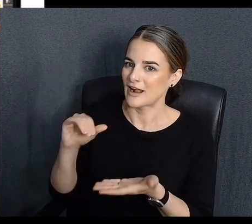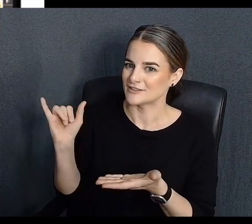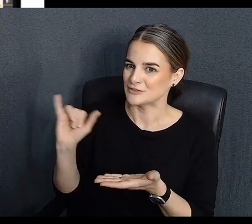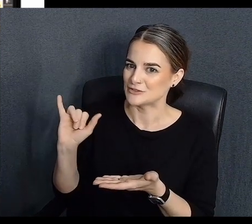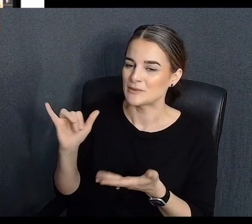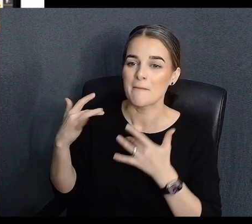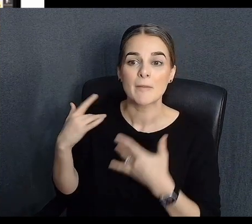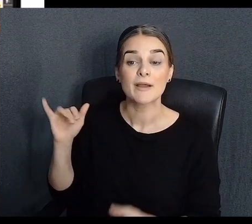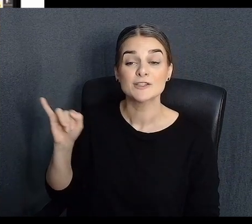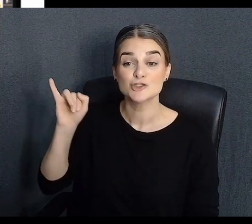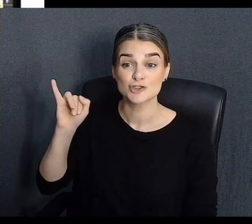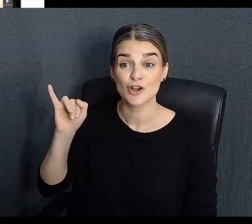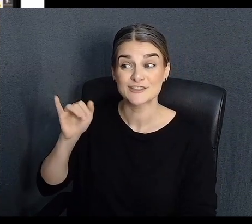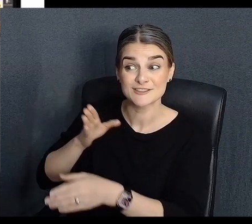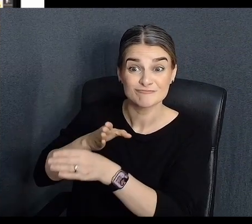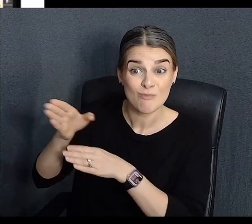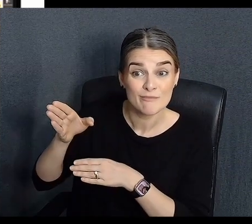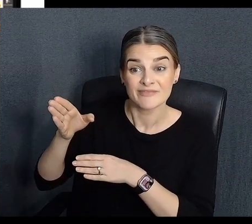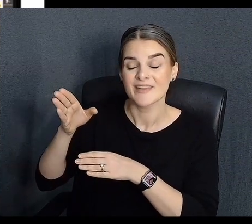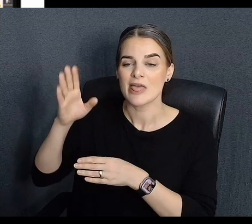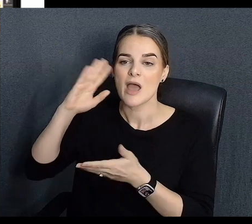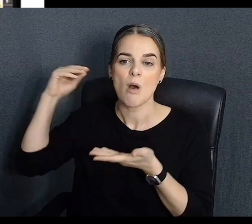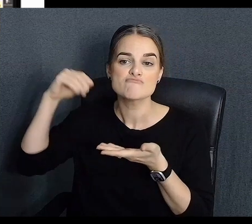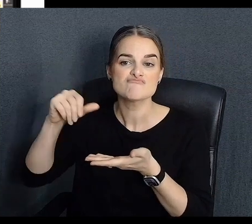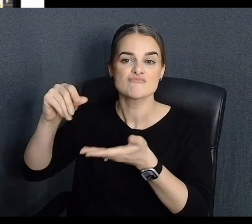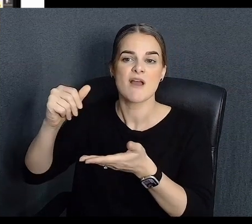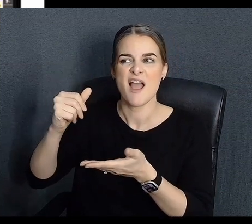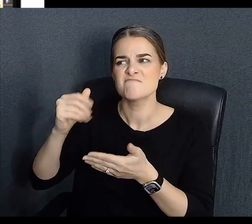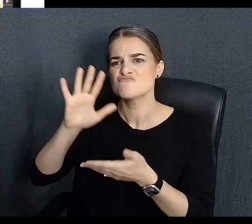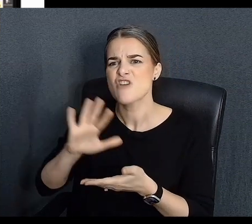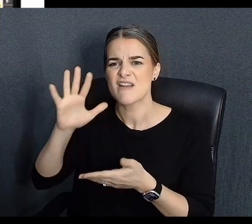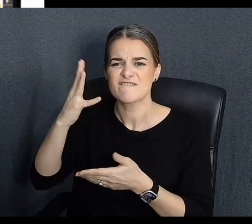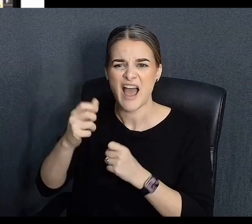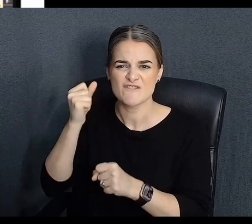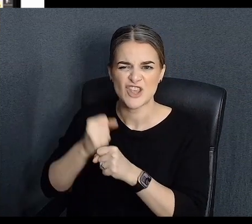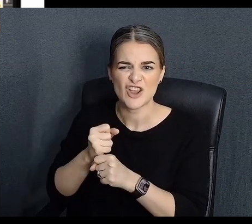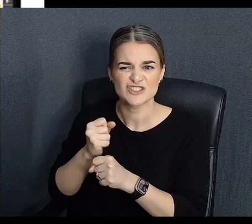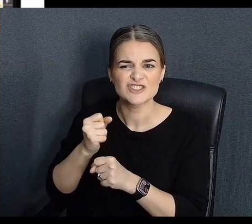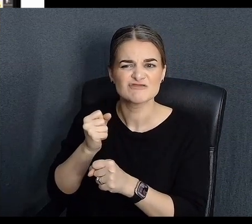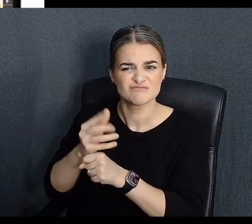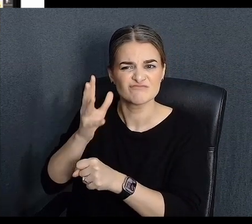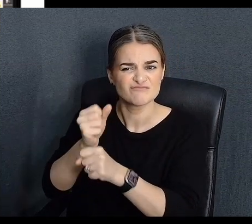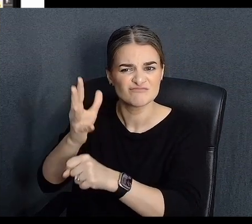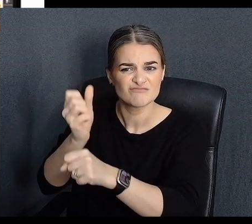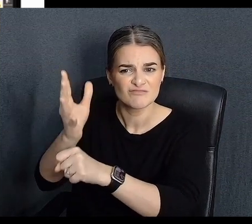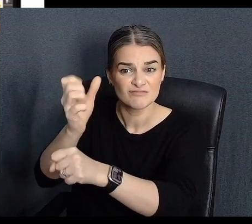can get a device funded once every five or so years, unless there's some sort of big problem or big issue.